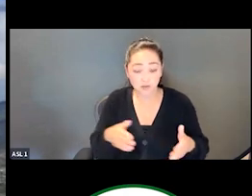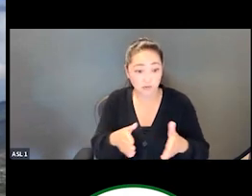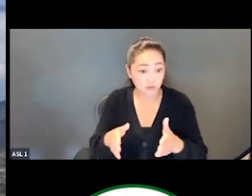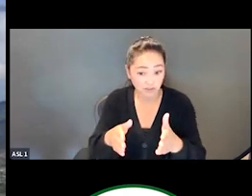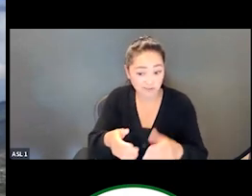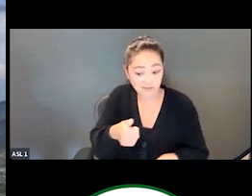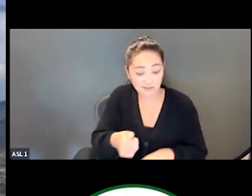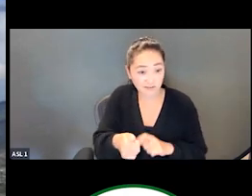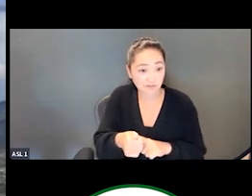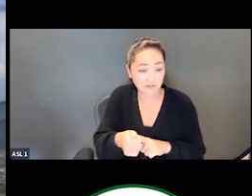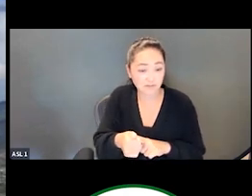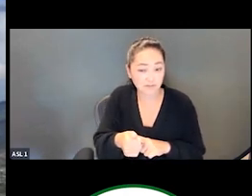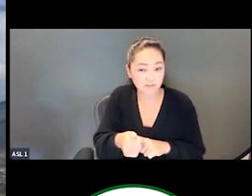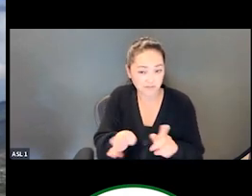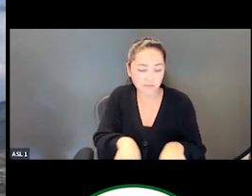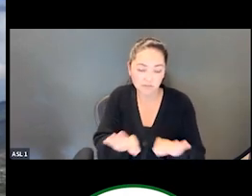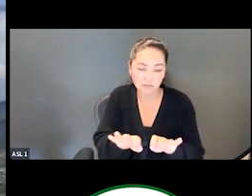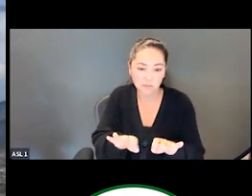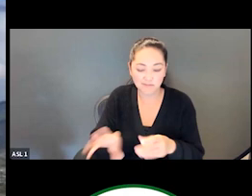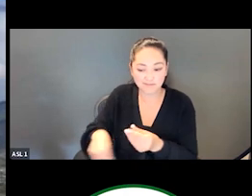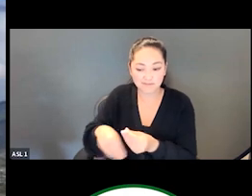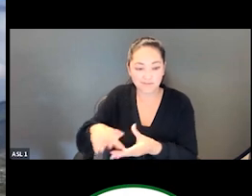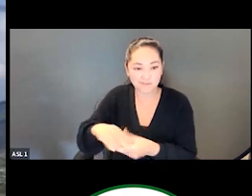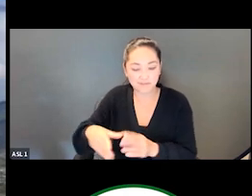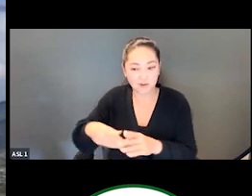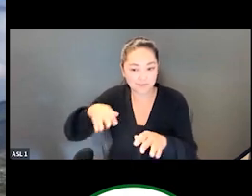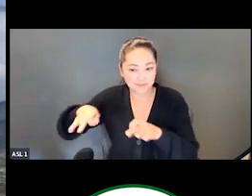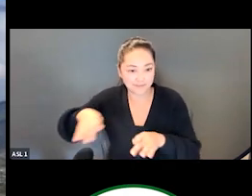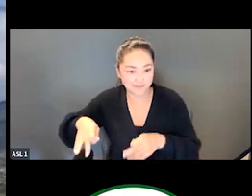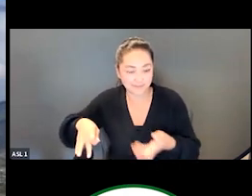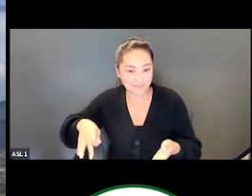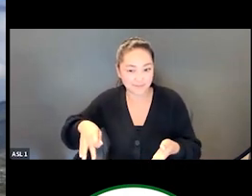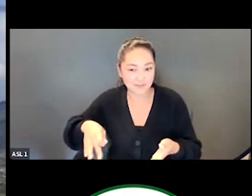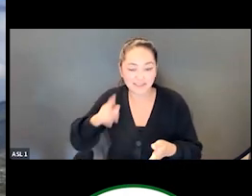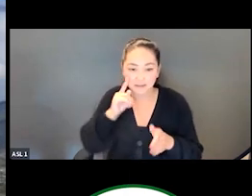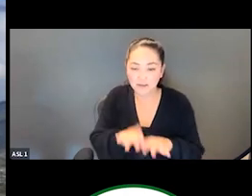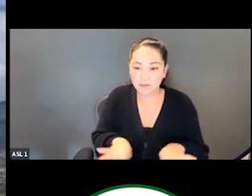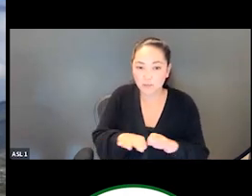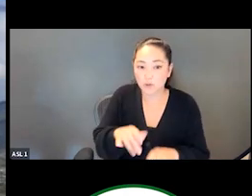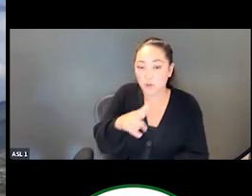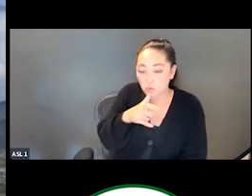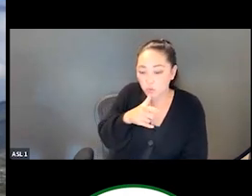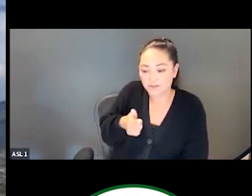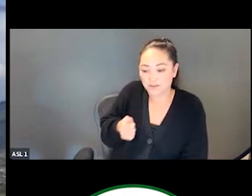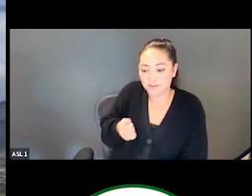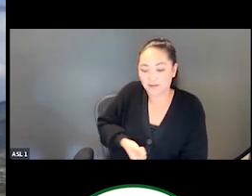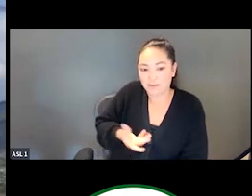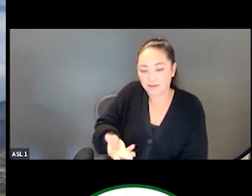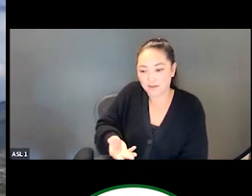message are we getting from it because I think that whoever takes up that space is what is what we're hearing from it because I think that whoever takes up that space is what is